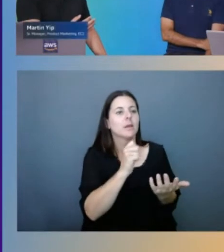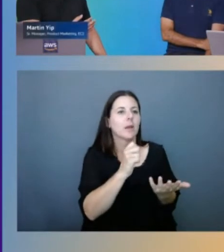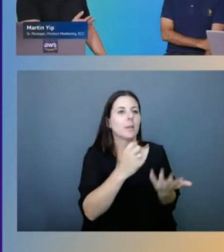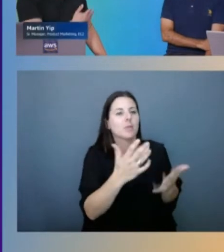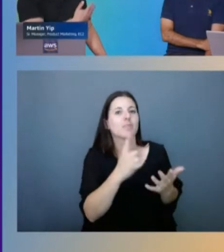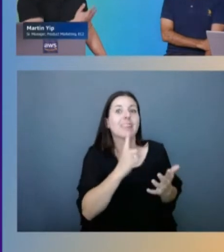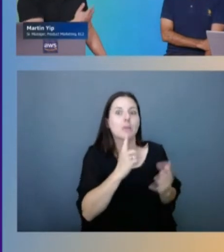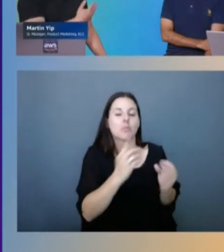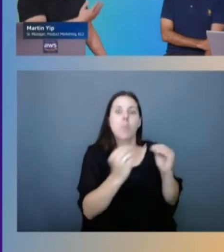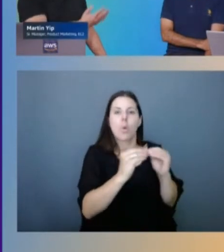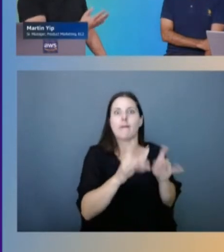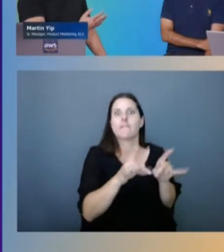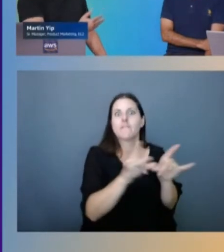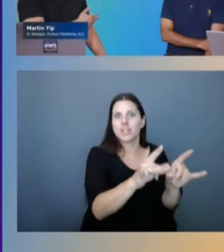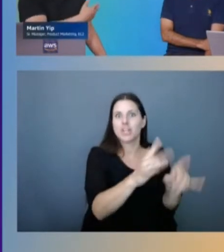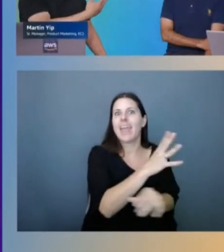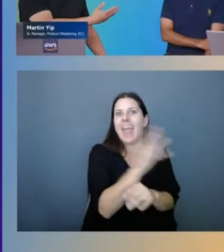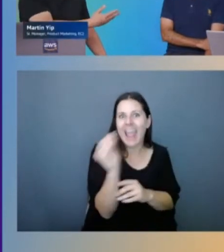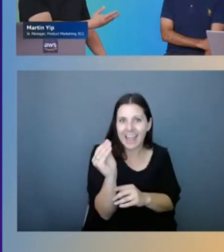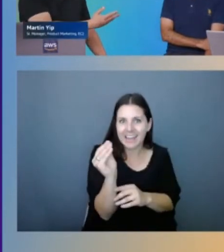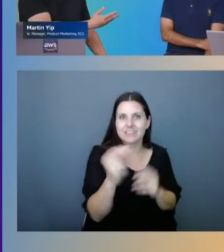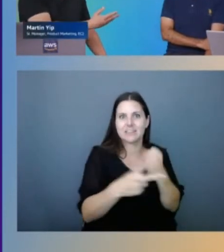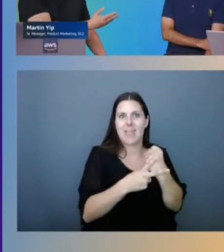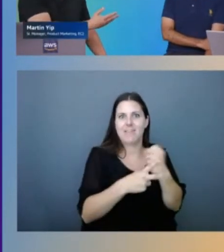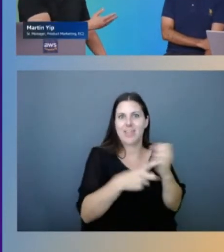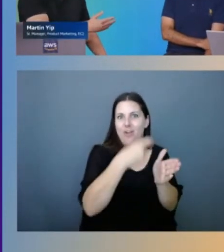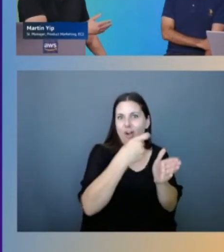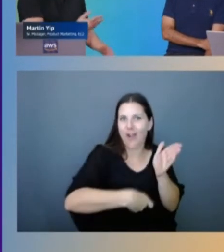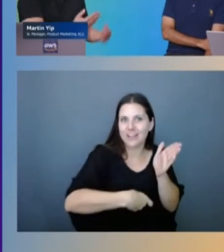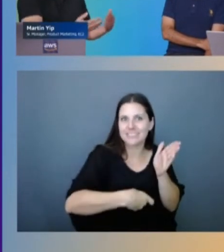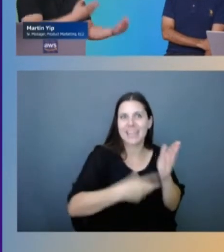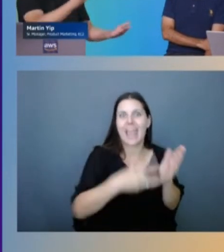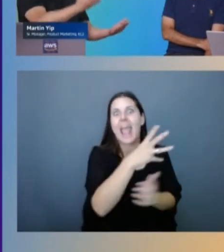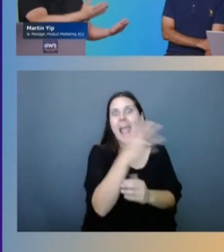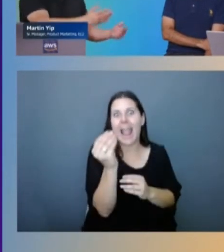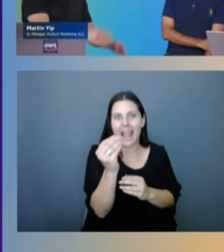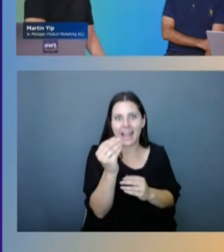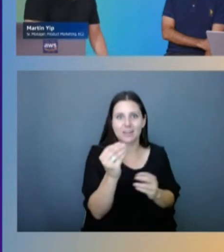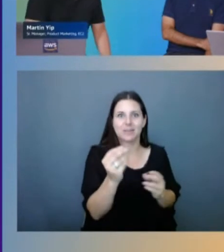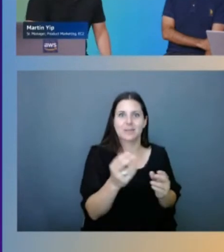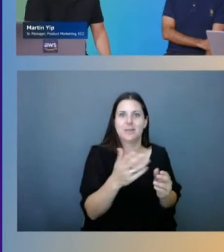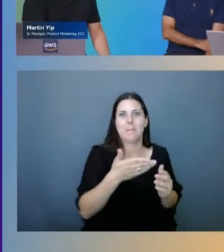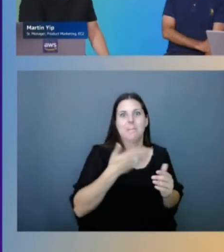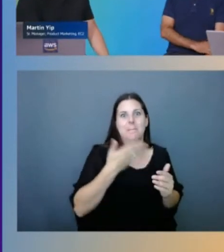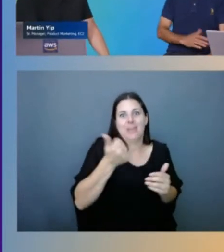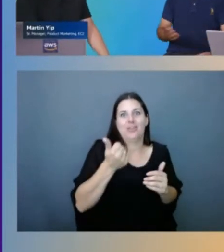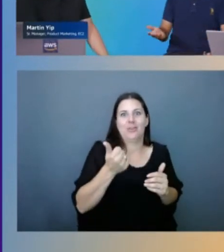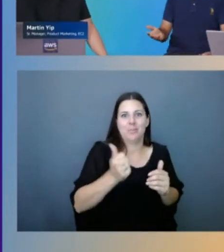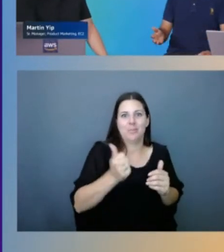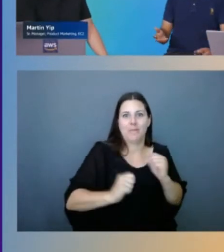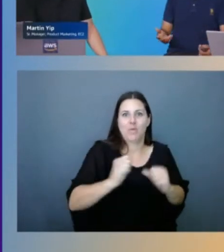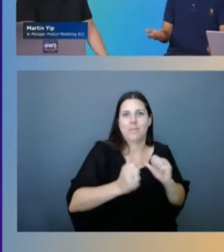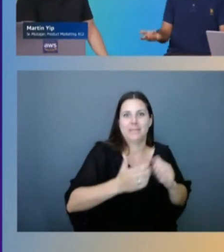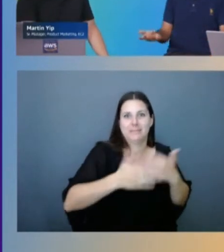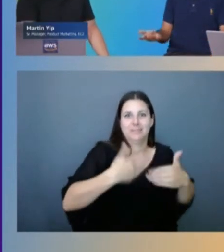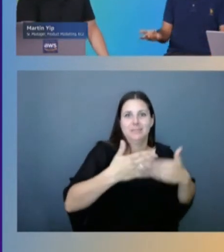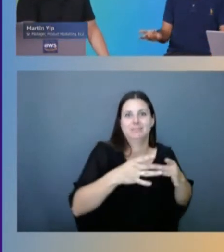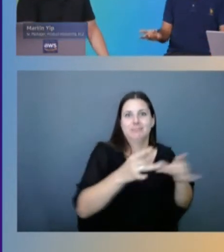you're also oftentimes saving costs and getting better performance at the same time. So it's a win-win and a win. That's why we call it eco-efficiency,